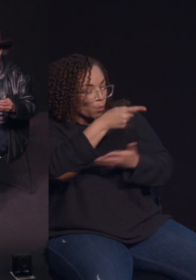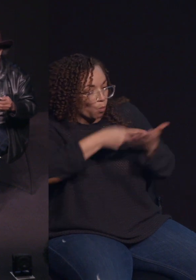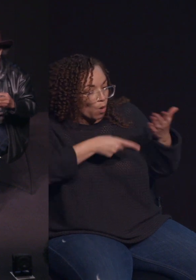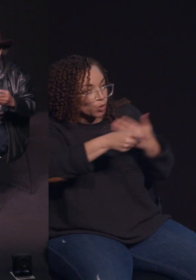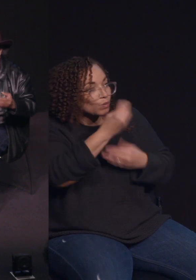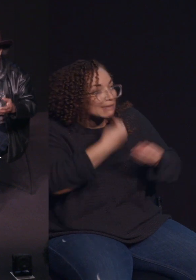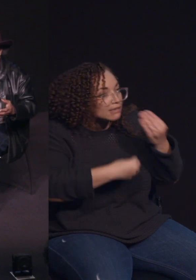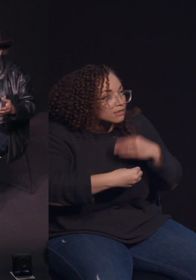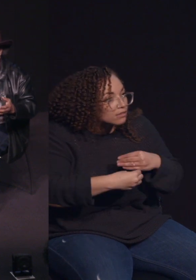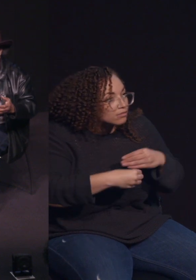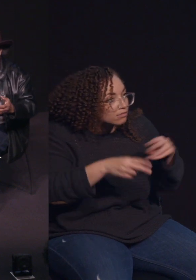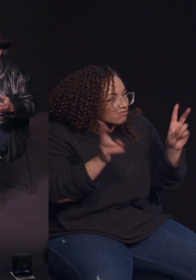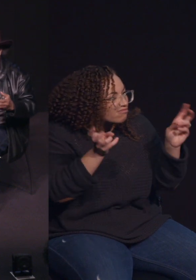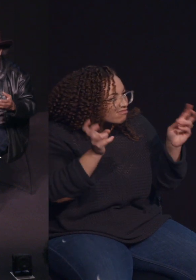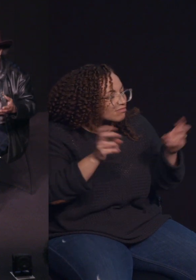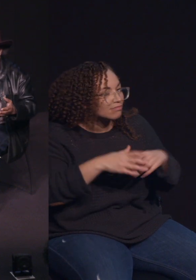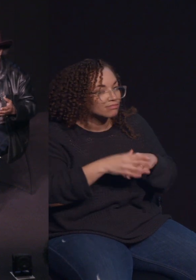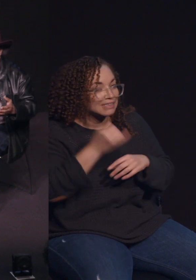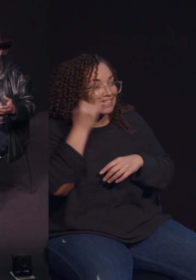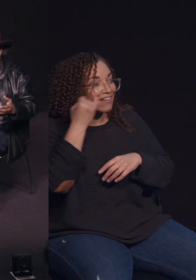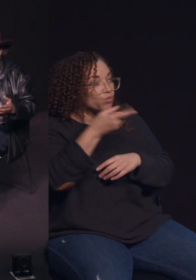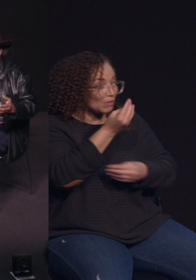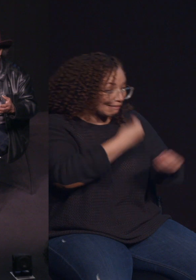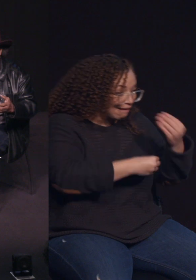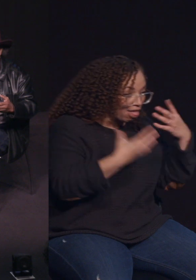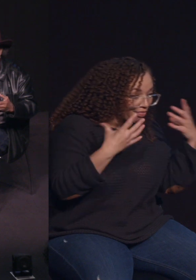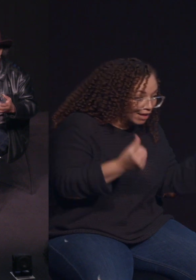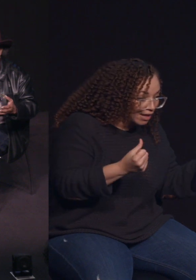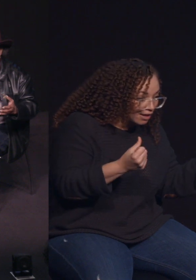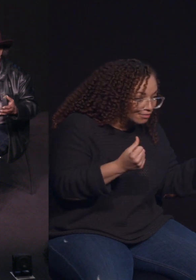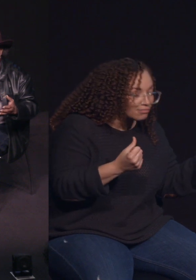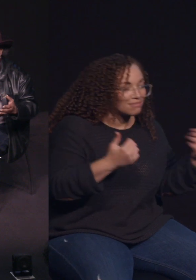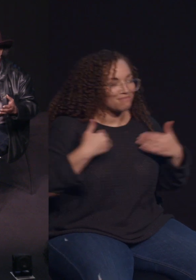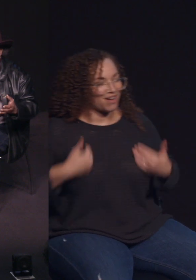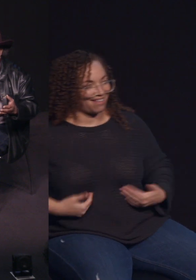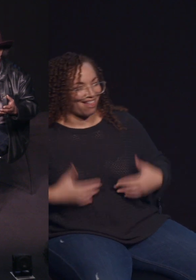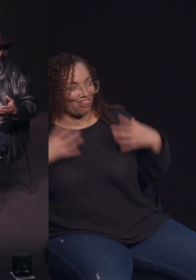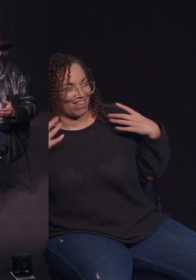If you eat healthy, you'll be healthy and hopefully you like healthy, you know.